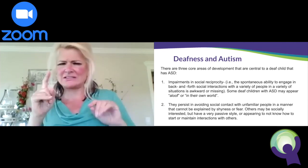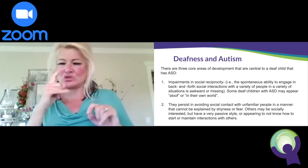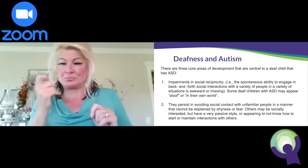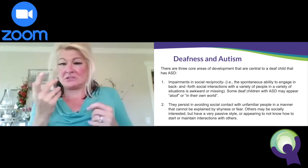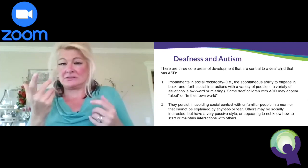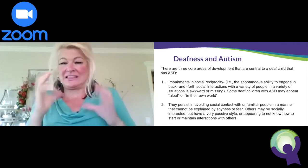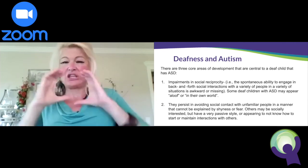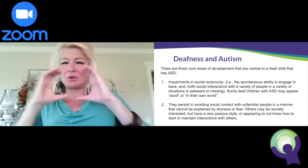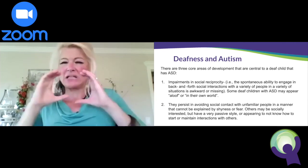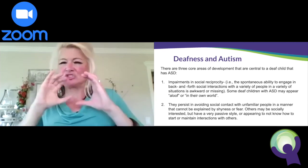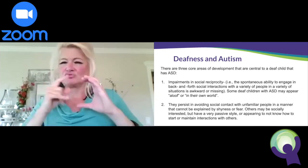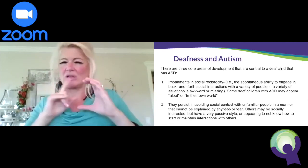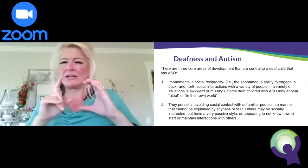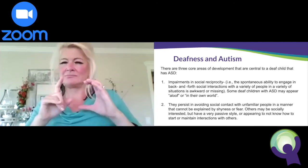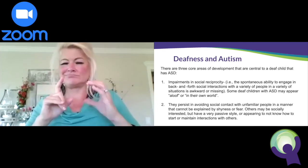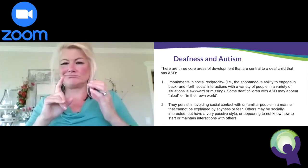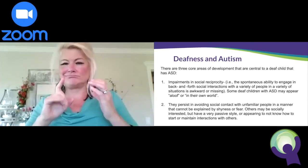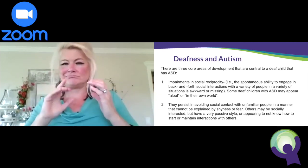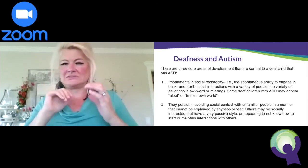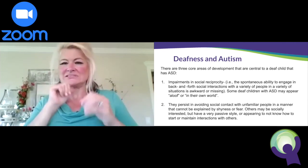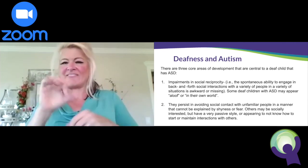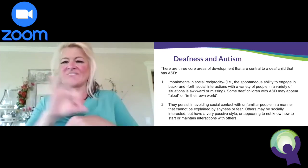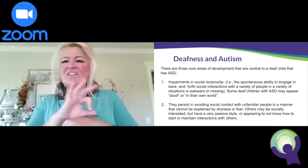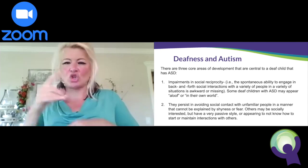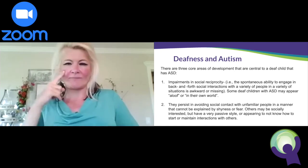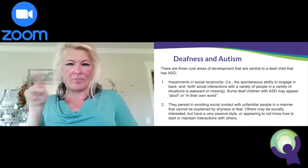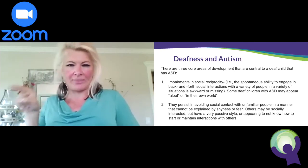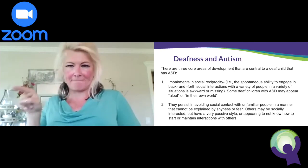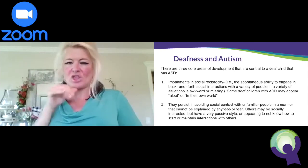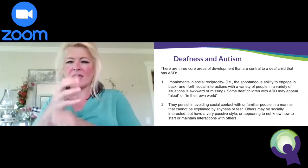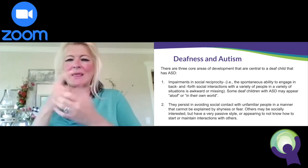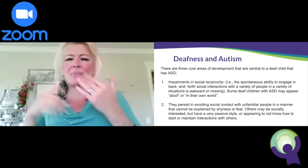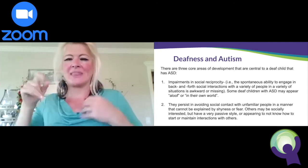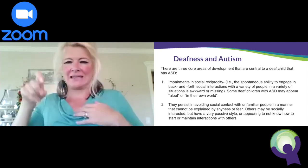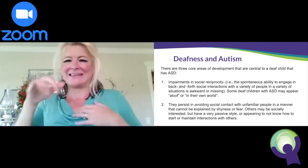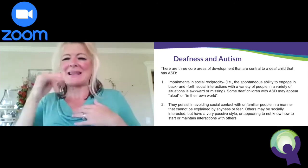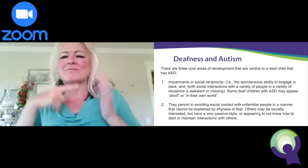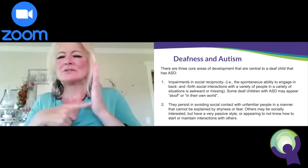or they're shy it's not really that case it's really if we focus on their communication it's really a functional